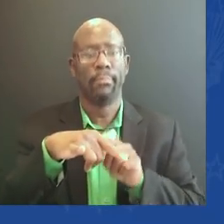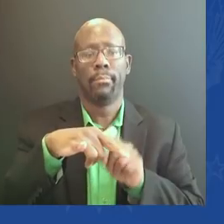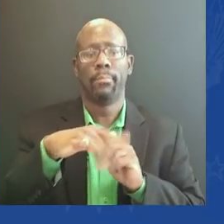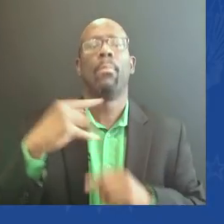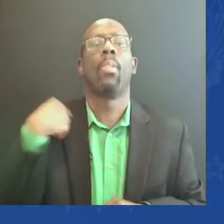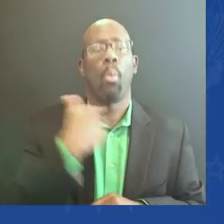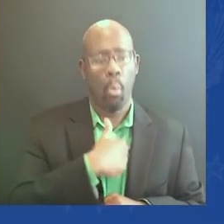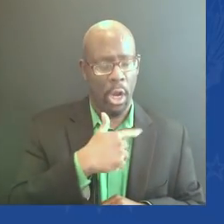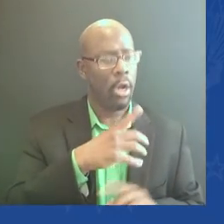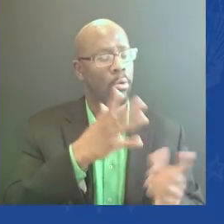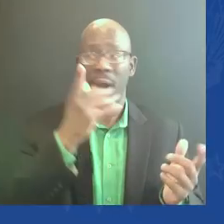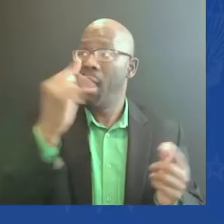ABC, Cecilia Vega.